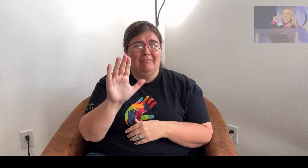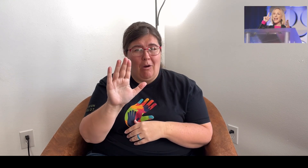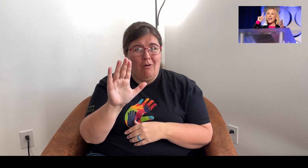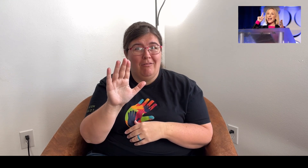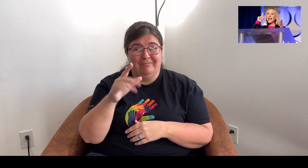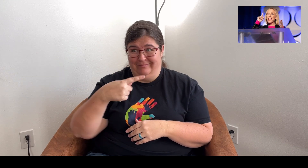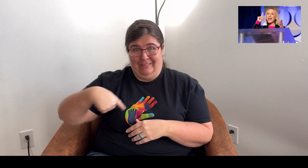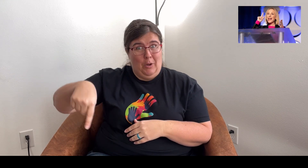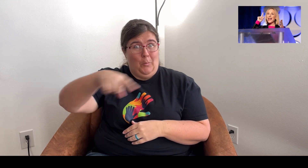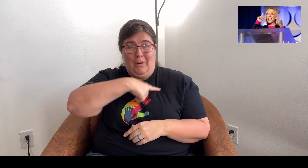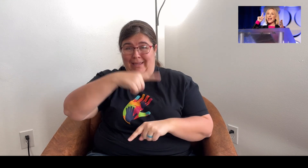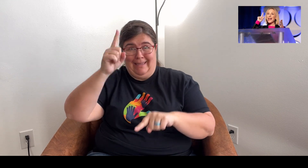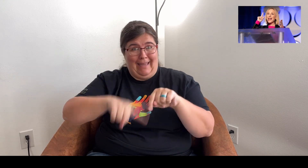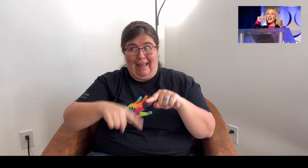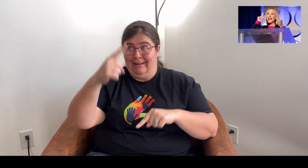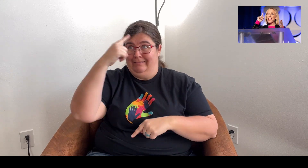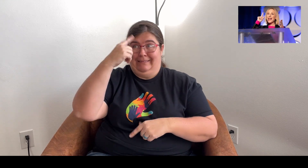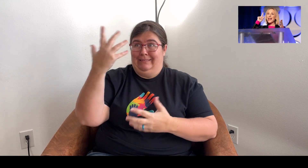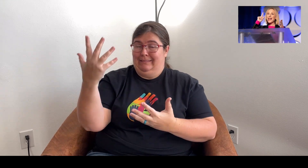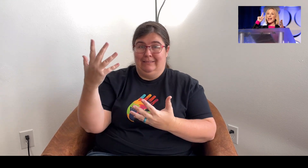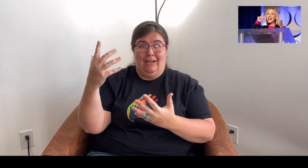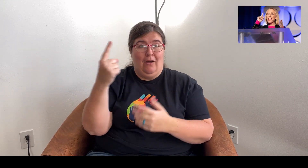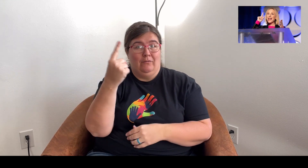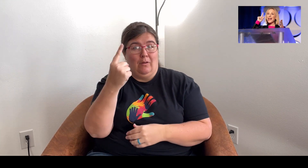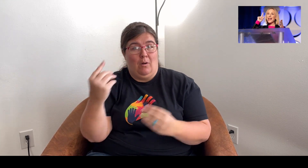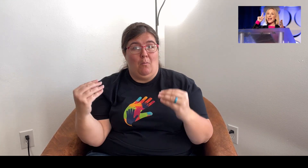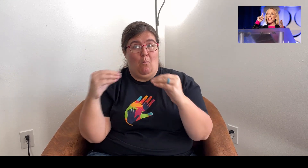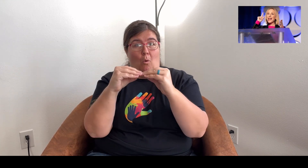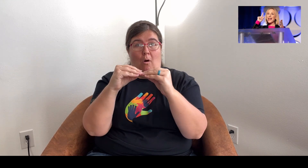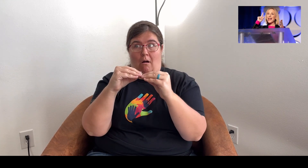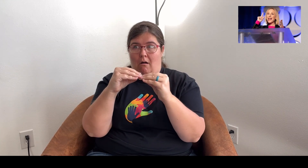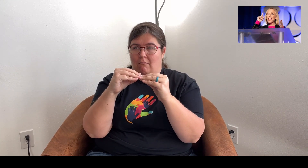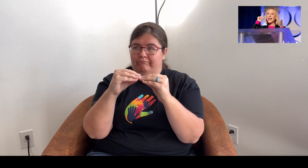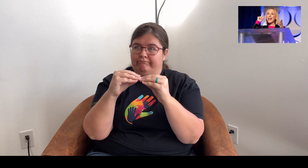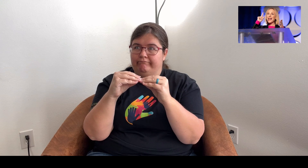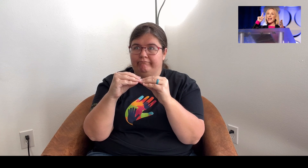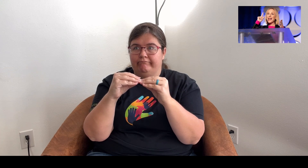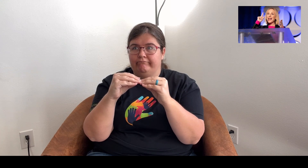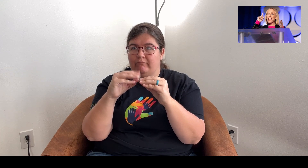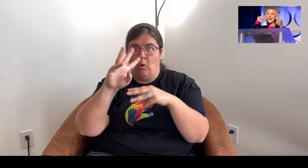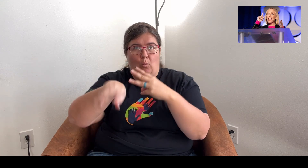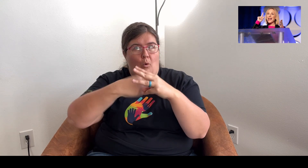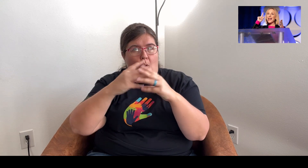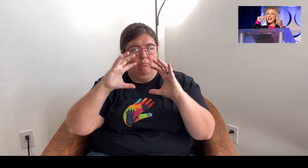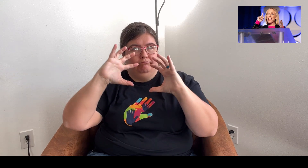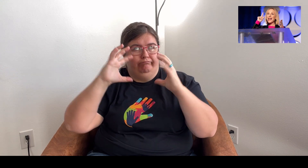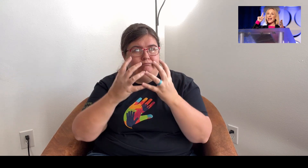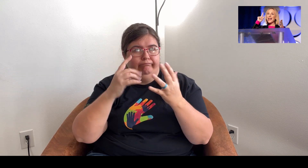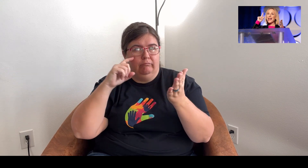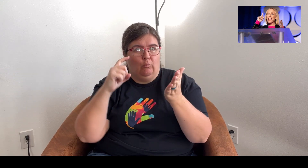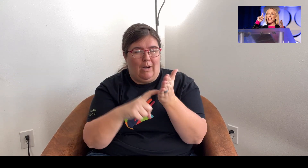it would be hard for us to think of someone who is more recognized around the world,